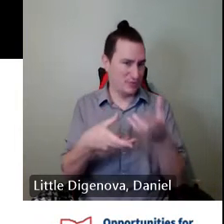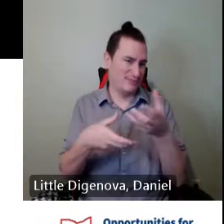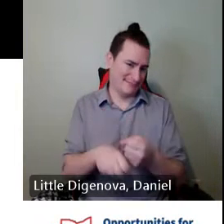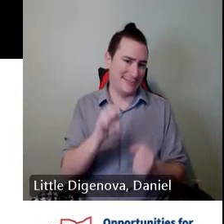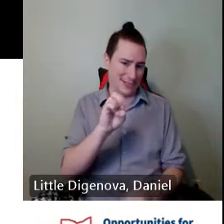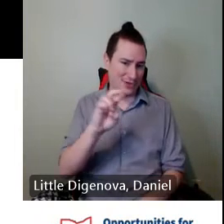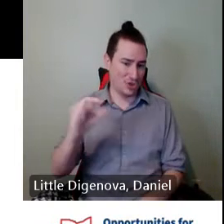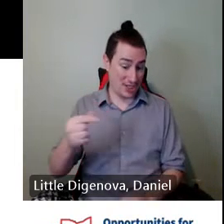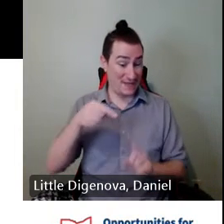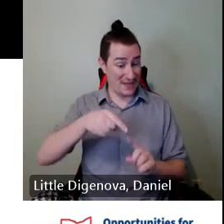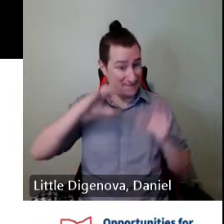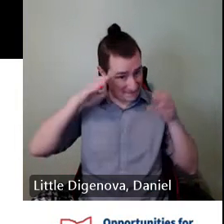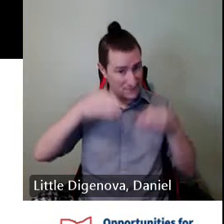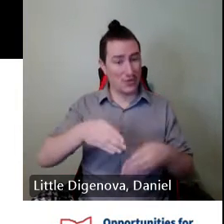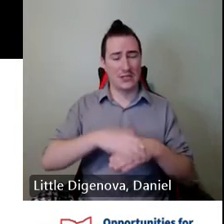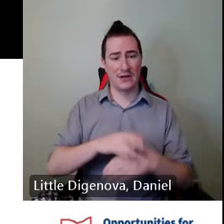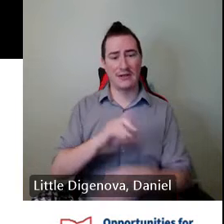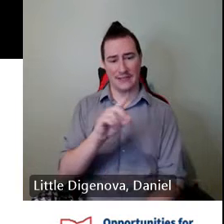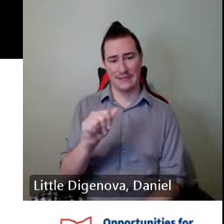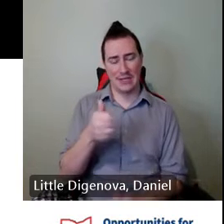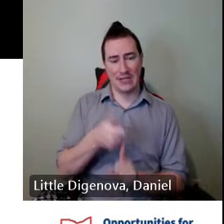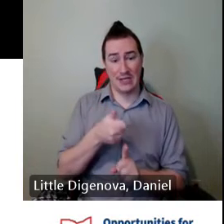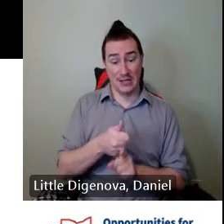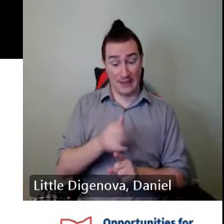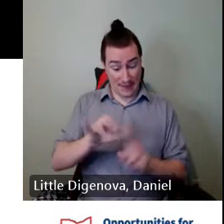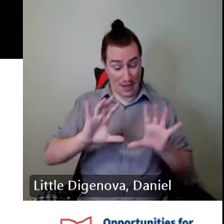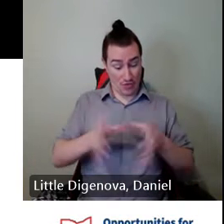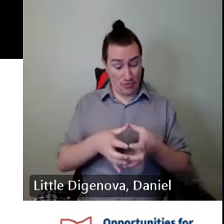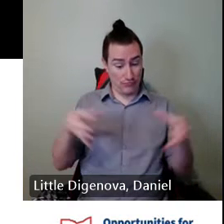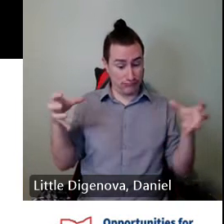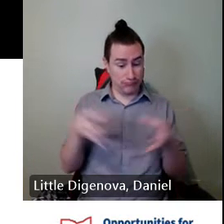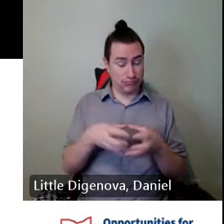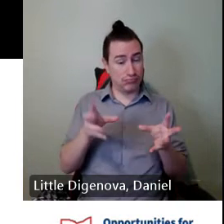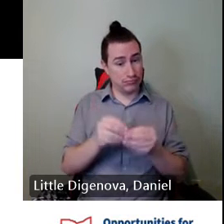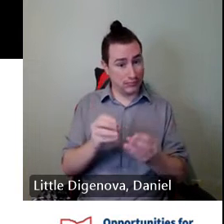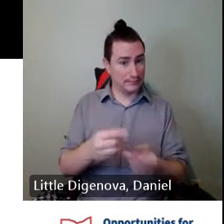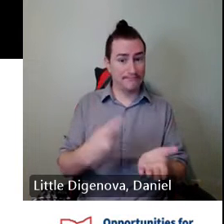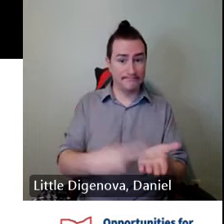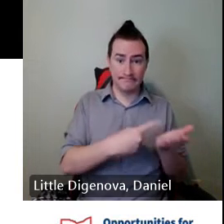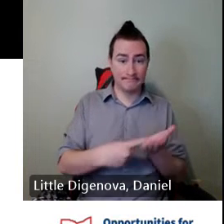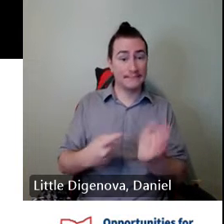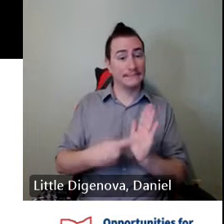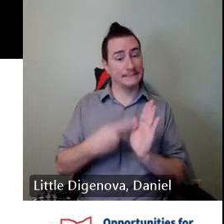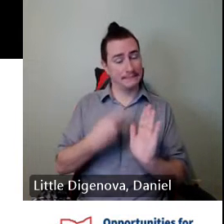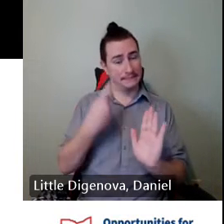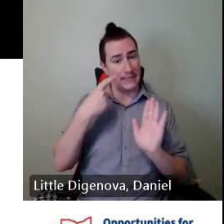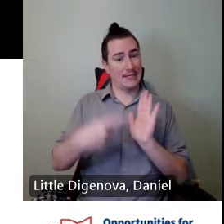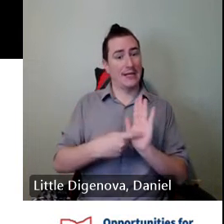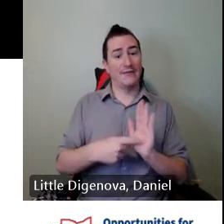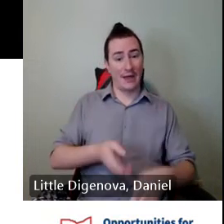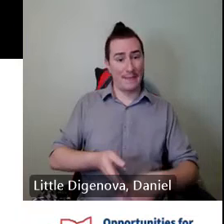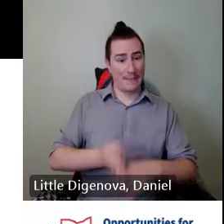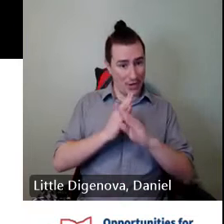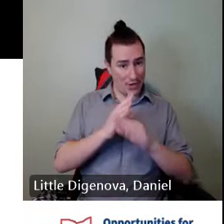That group of individuals that come together can sometimes identify barriers in the workplace, ideas for ways to